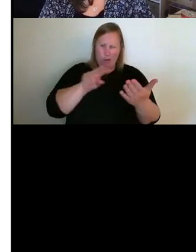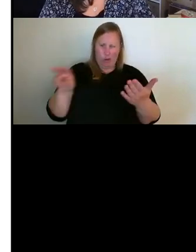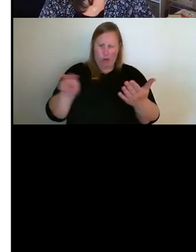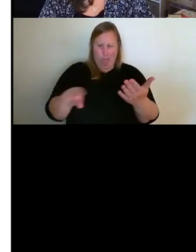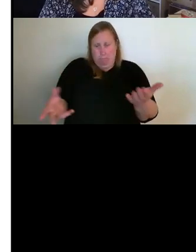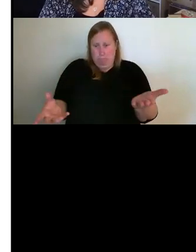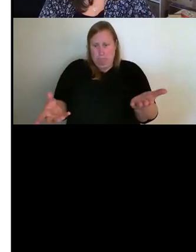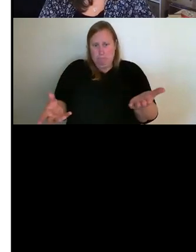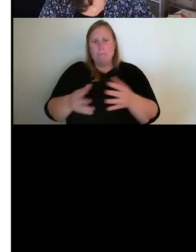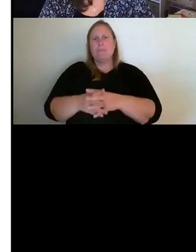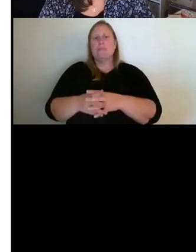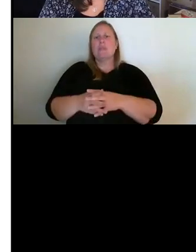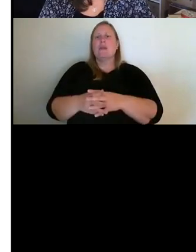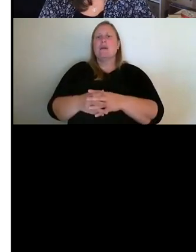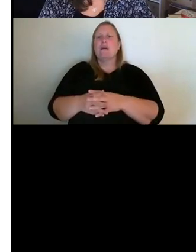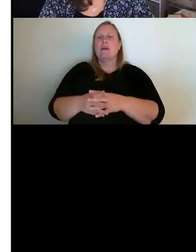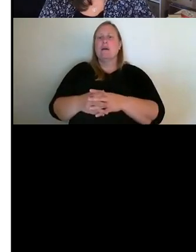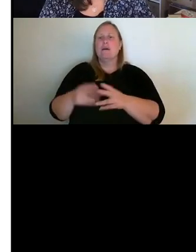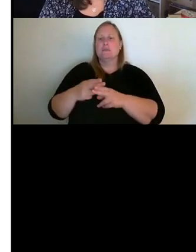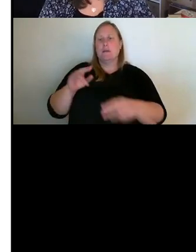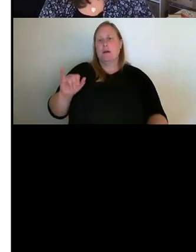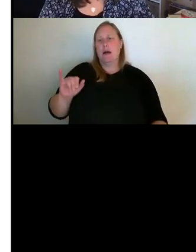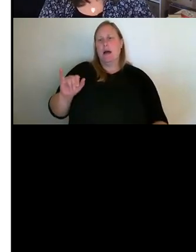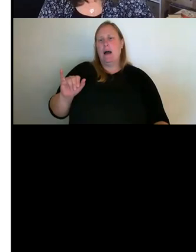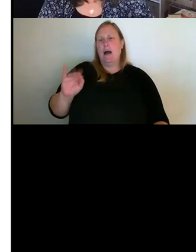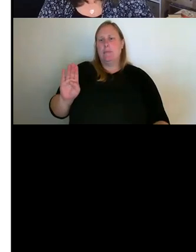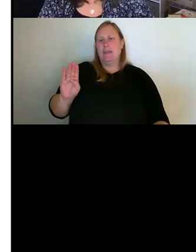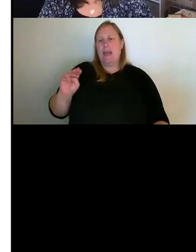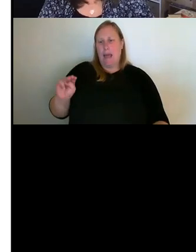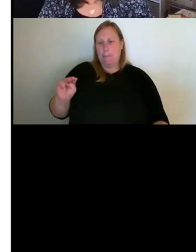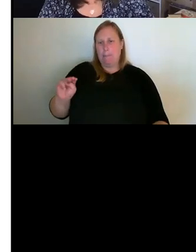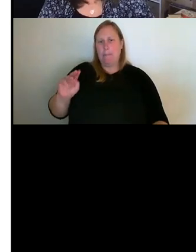The tool is called the IBM Watson Tone Analyzer.